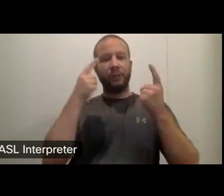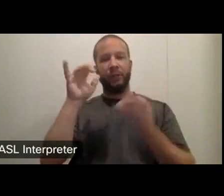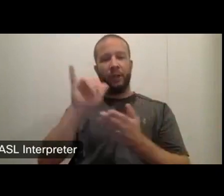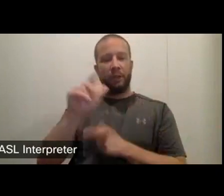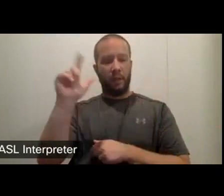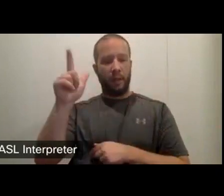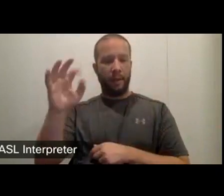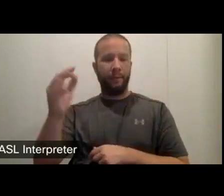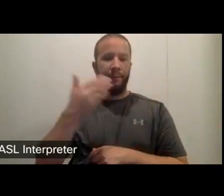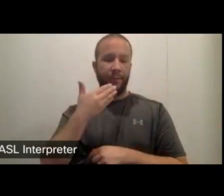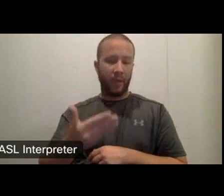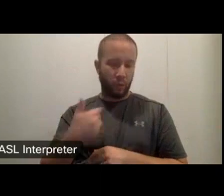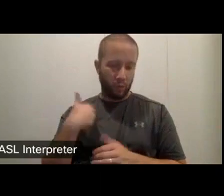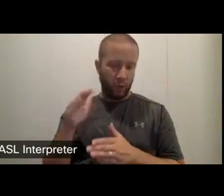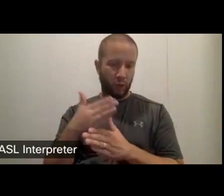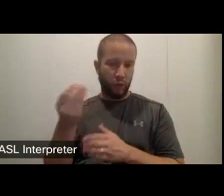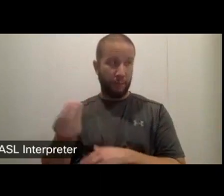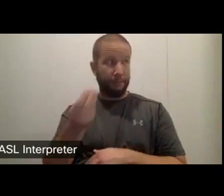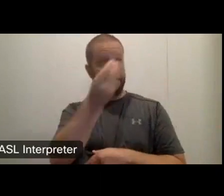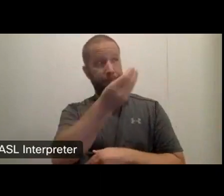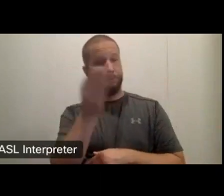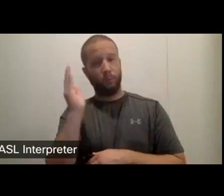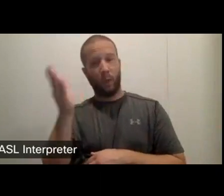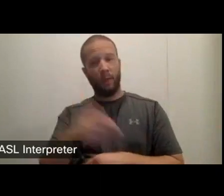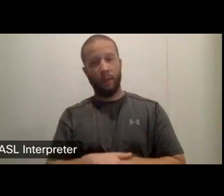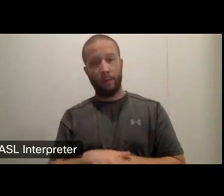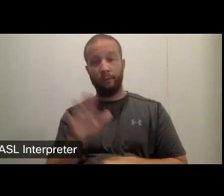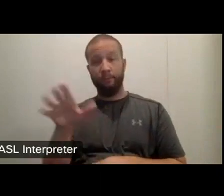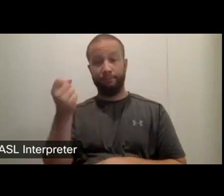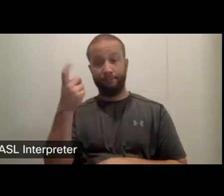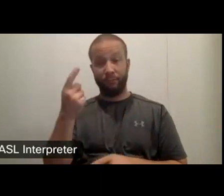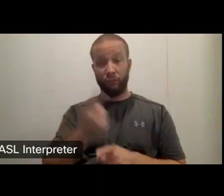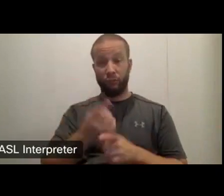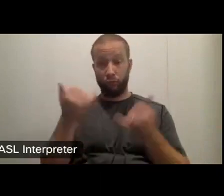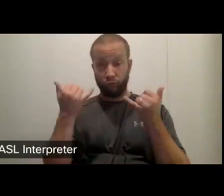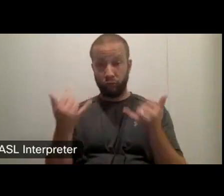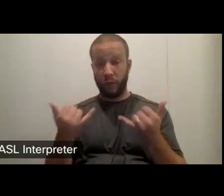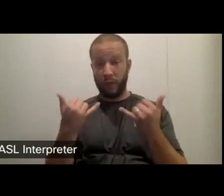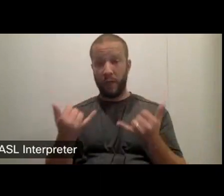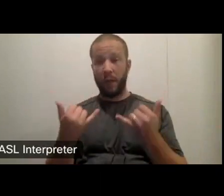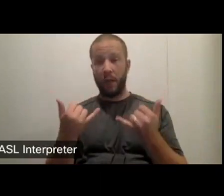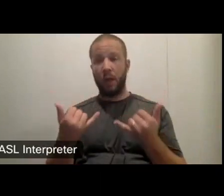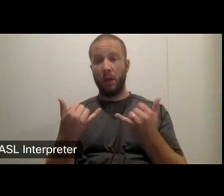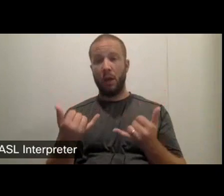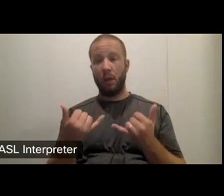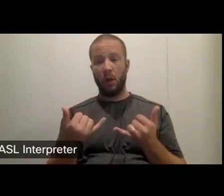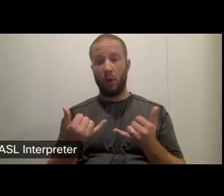um share it share that okay because right right now for example if I'm somewhere where I have